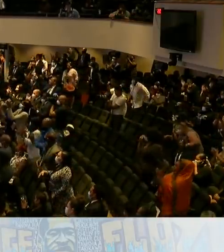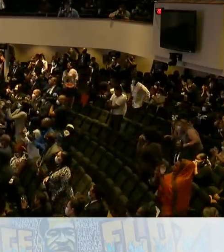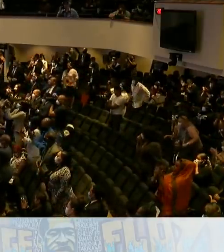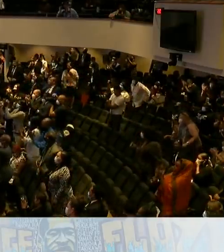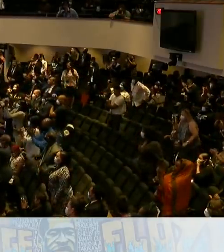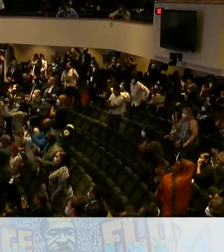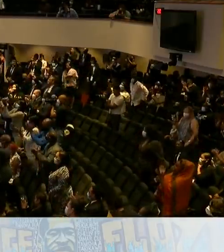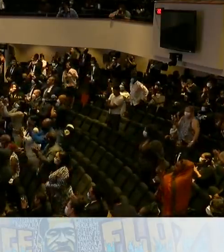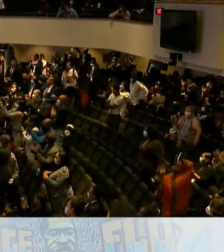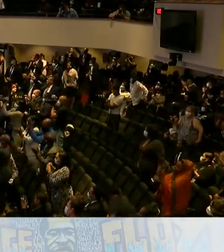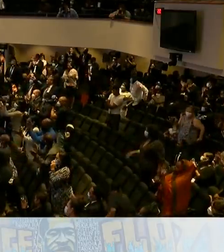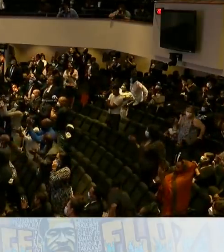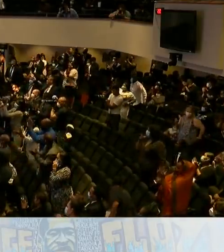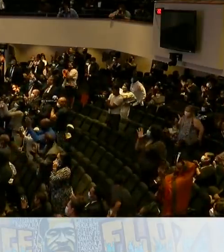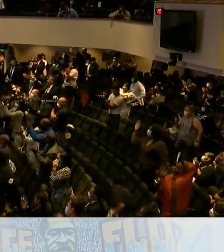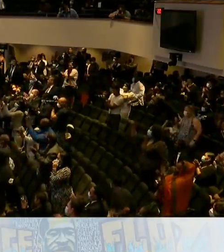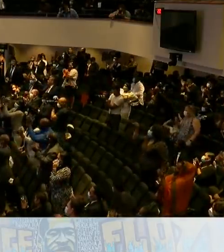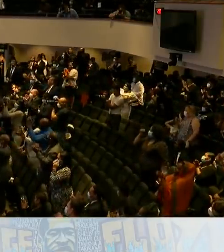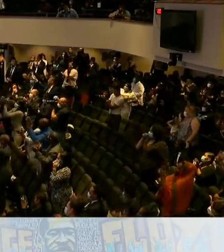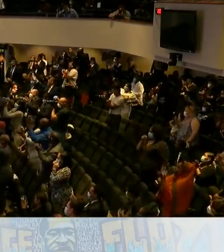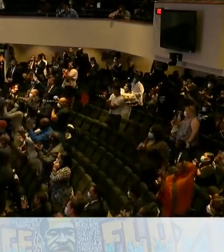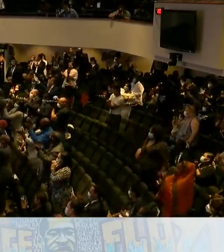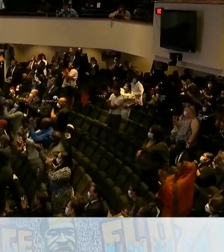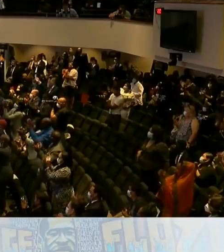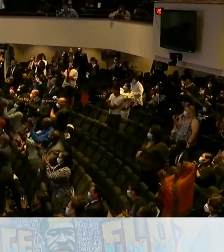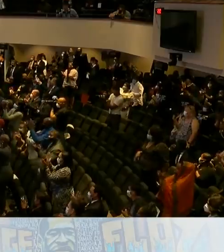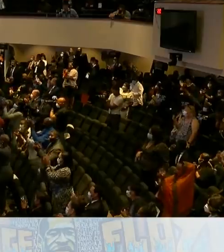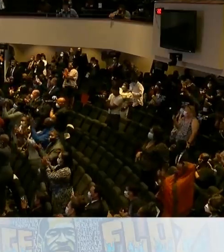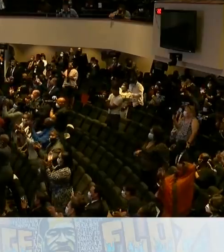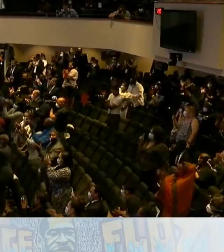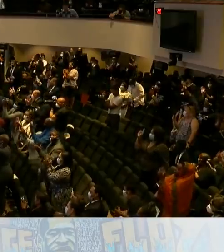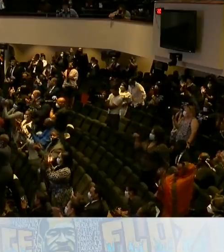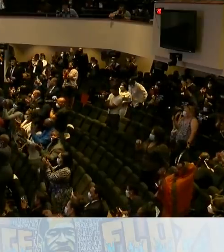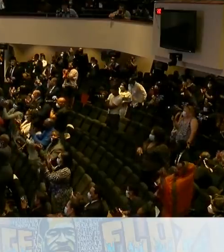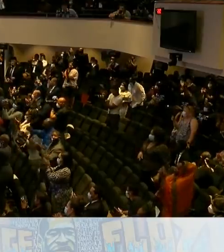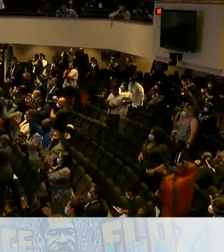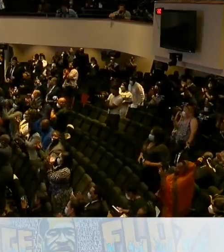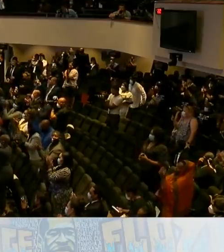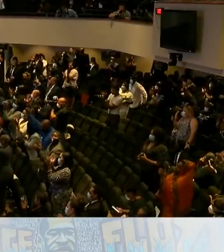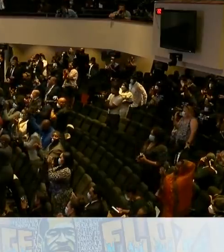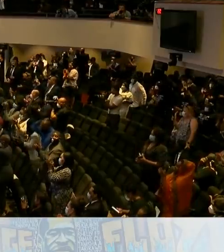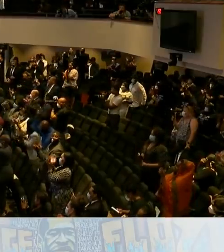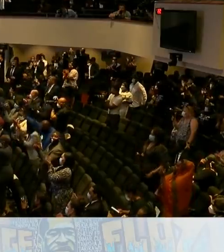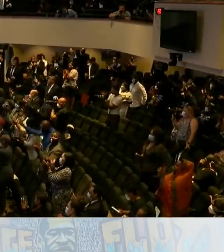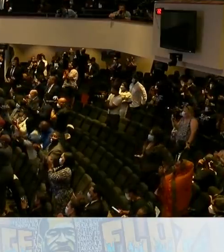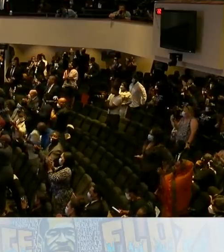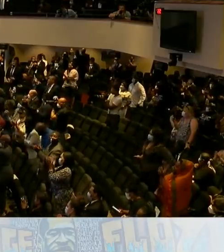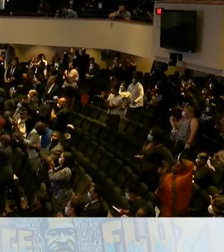THEM DOWN. AND I'VE SPENT ALL MY LIFE